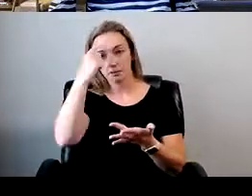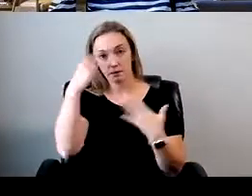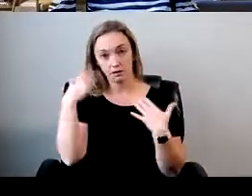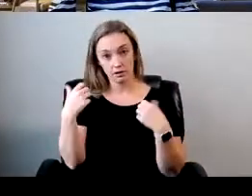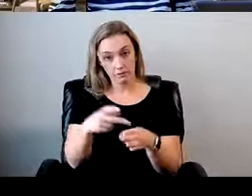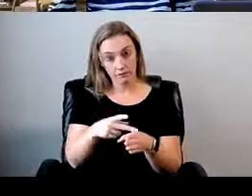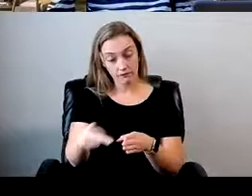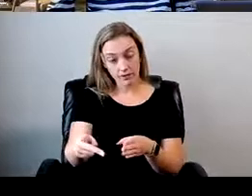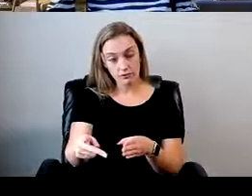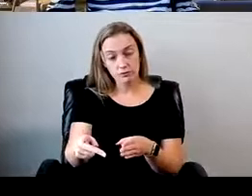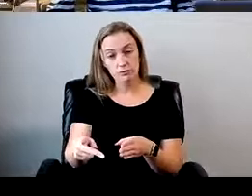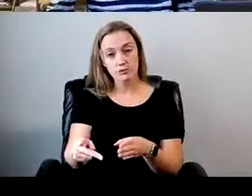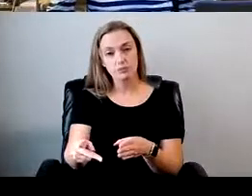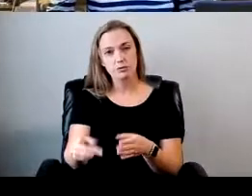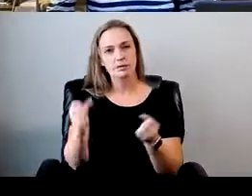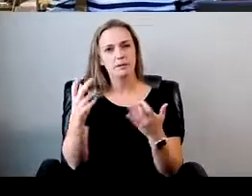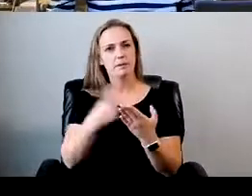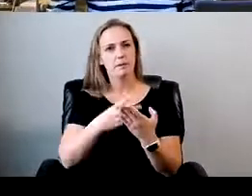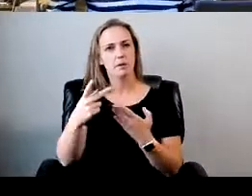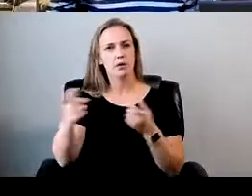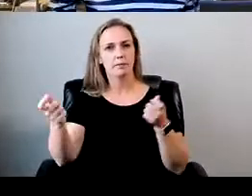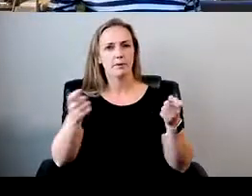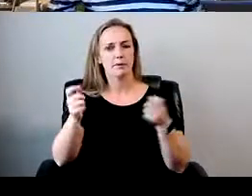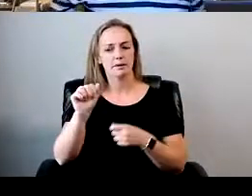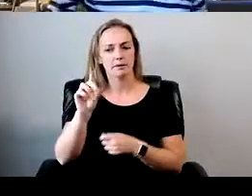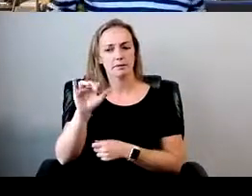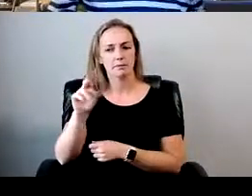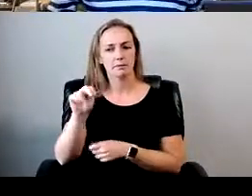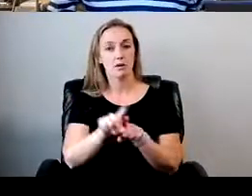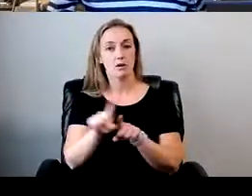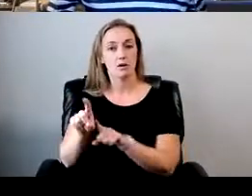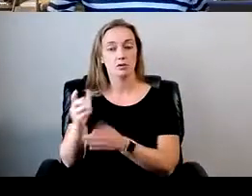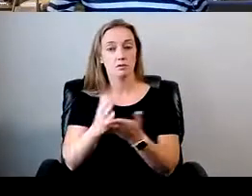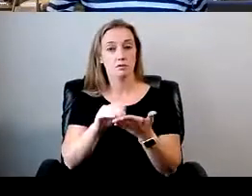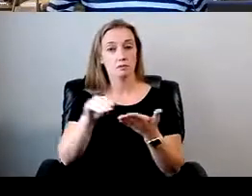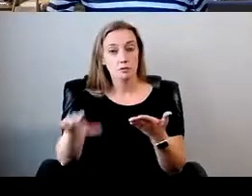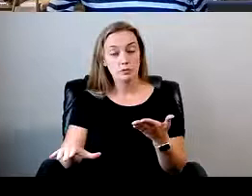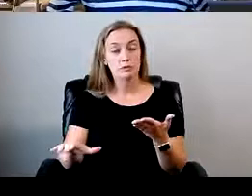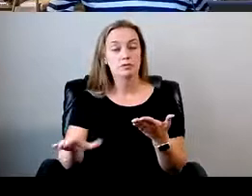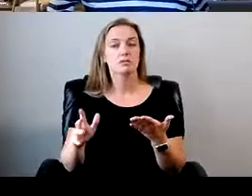and a lot of career administrators, but we do have some students and other folks on here.